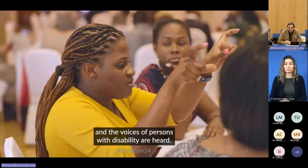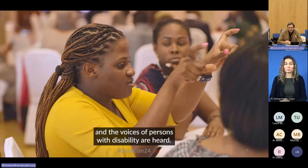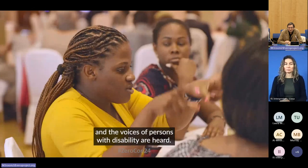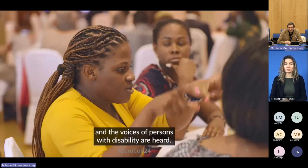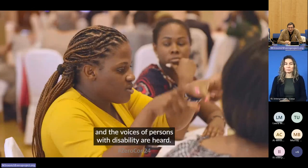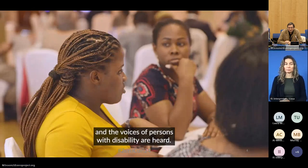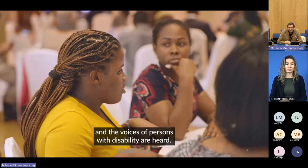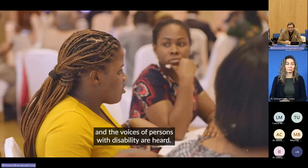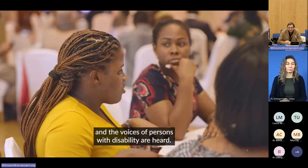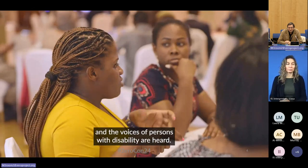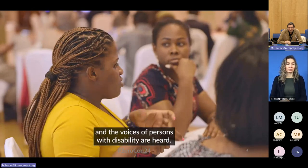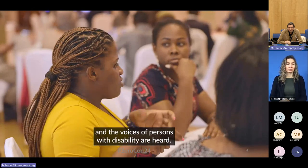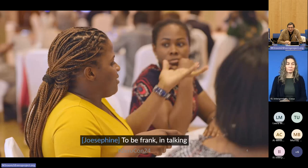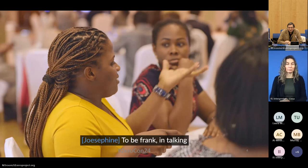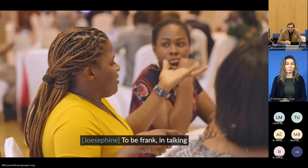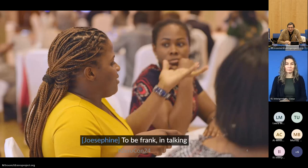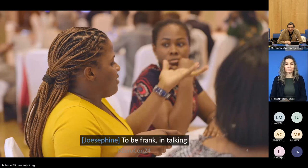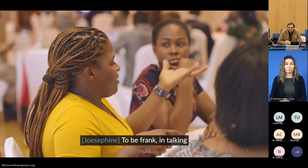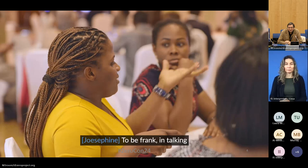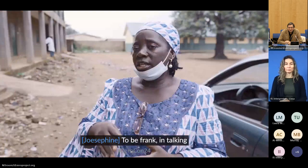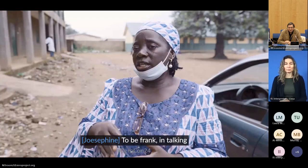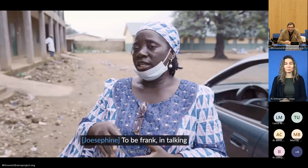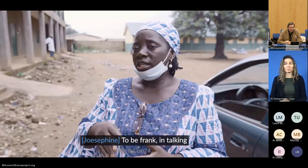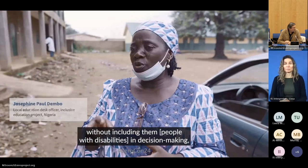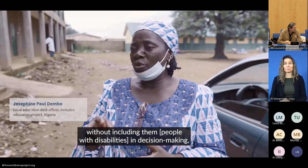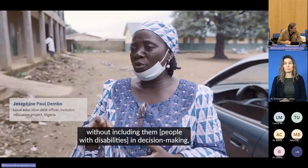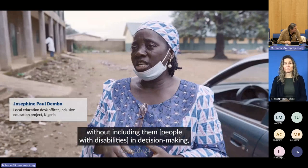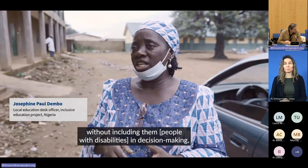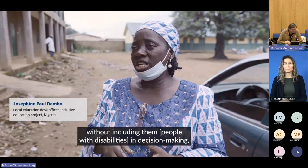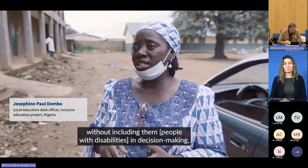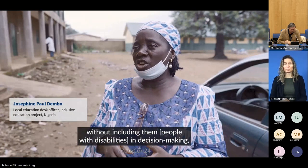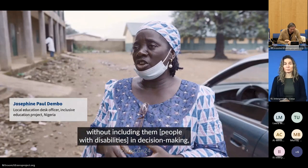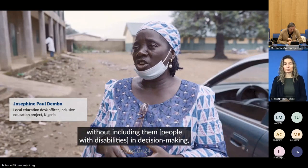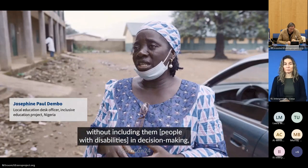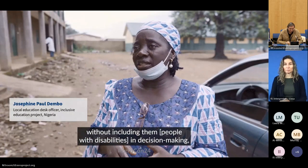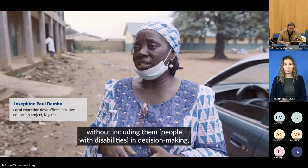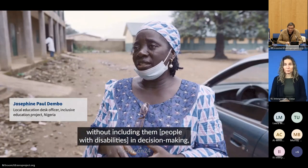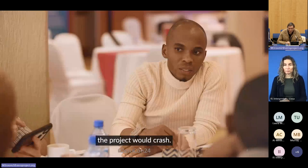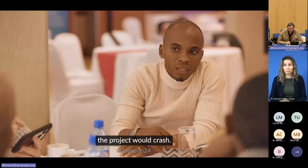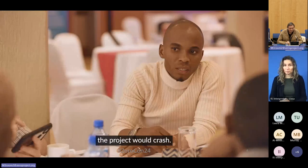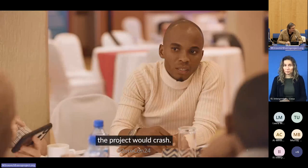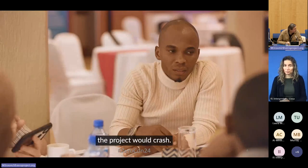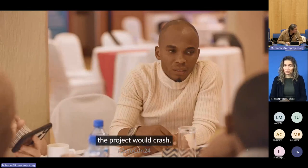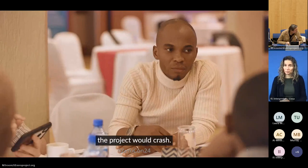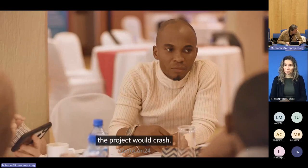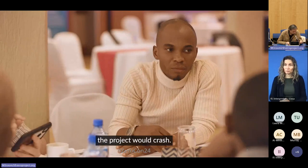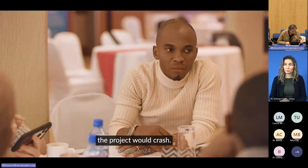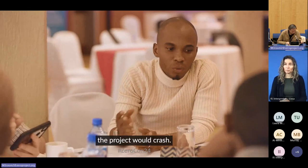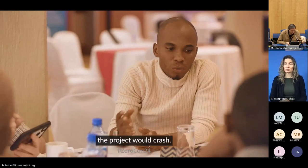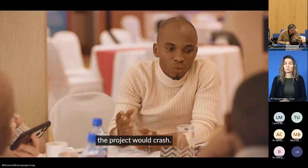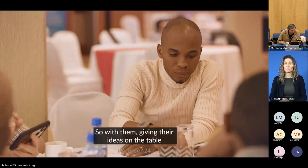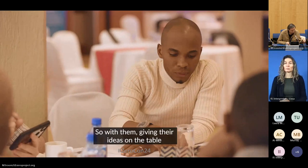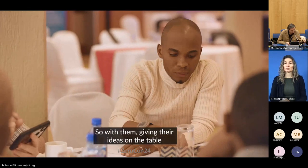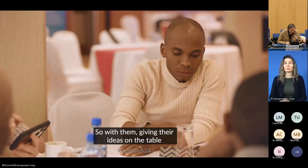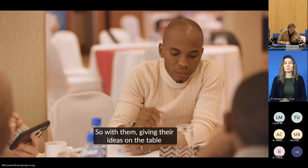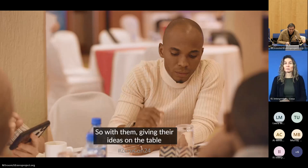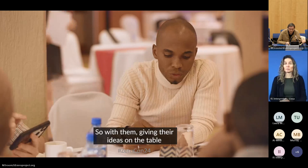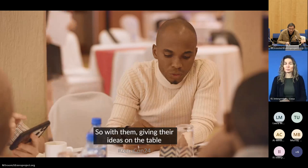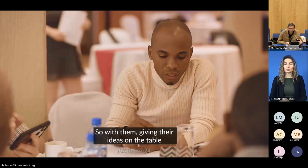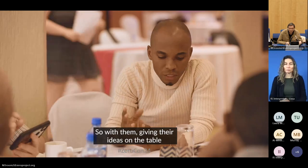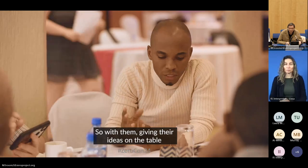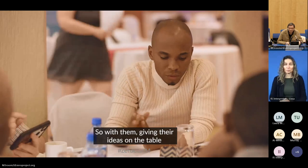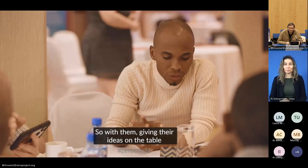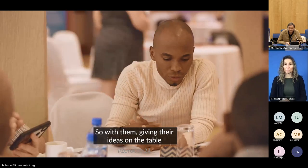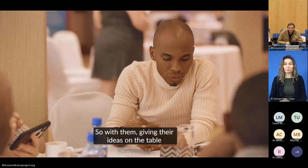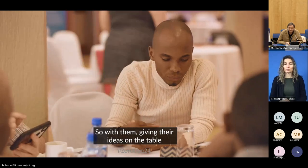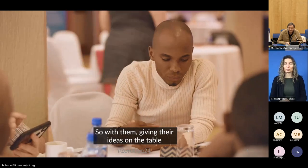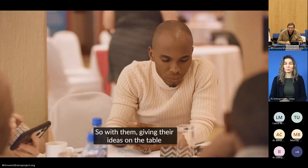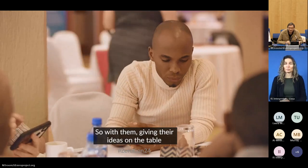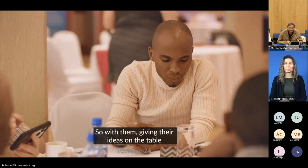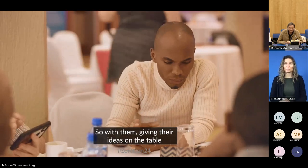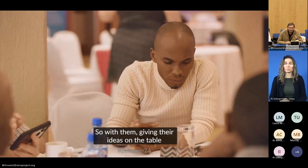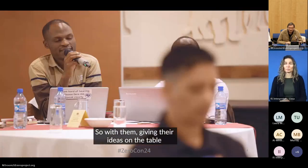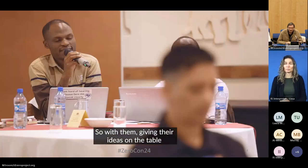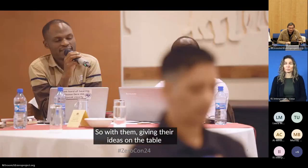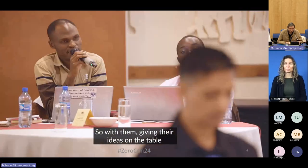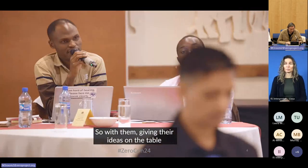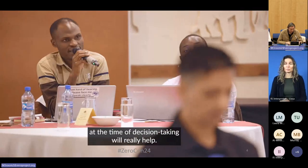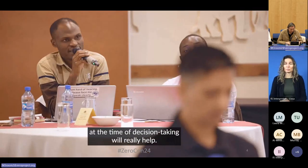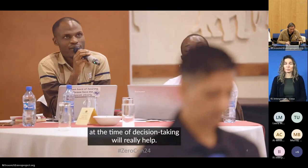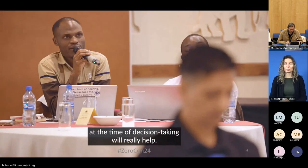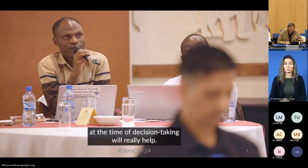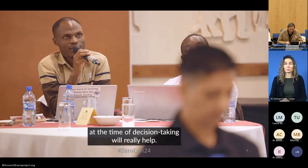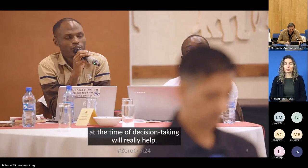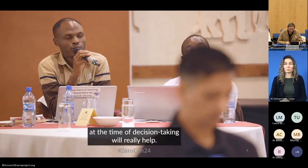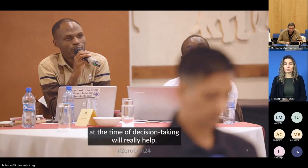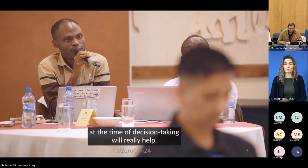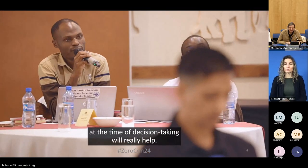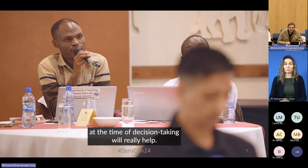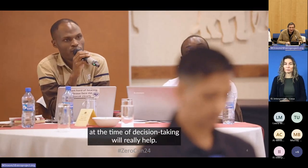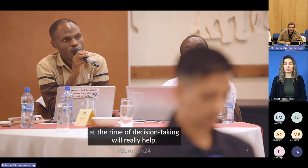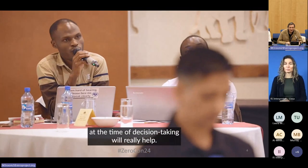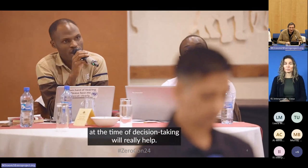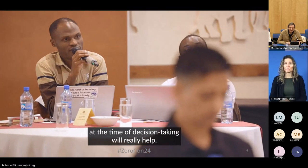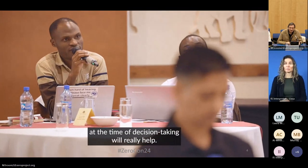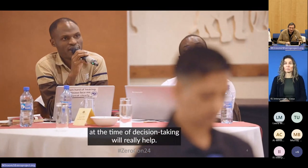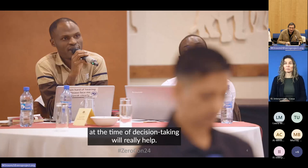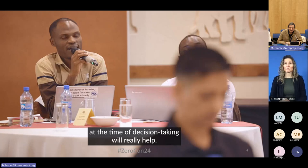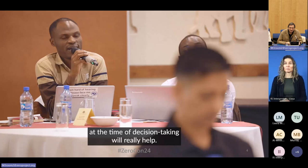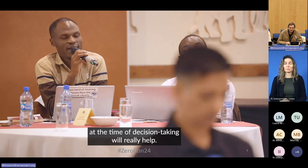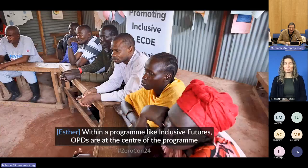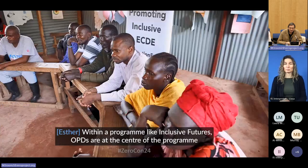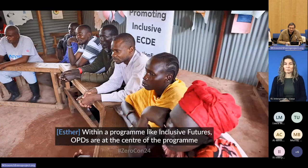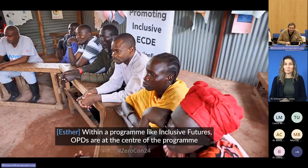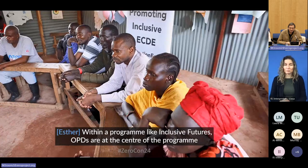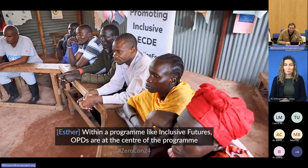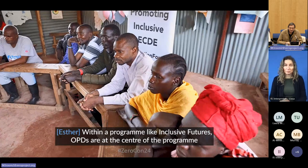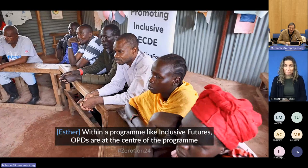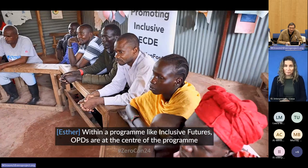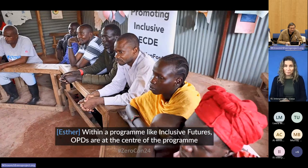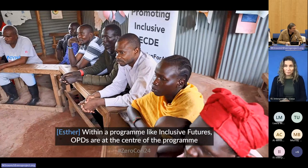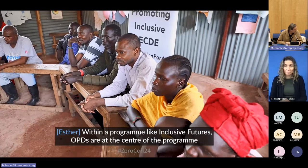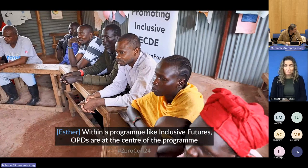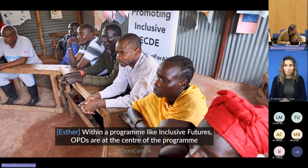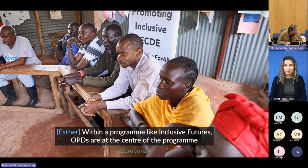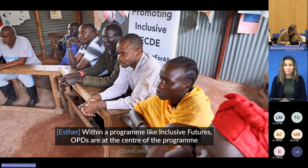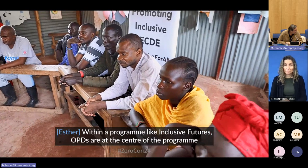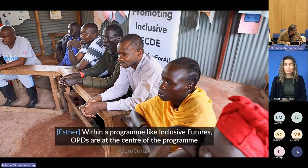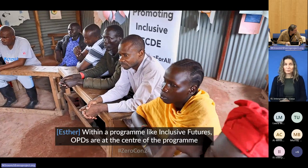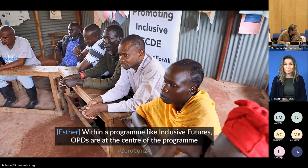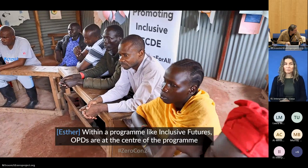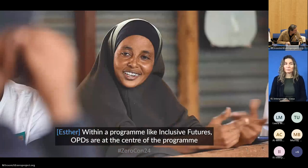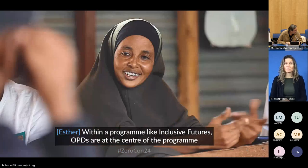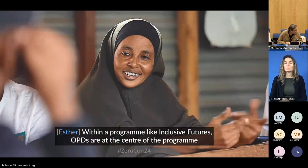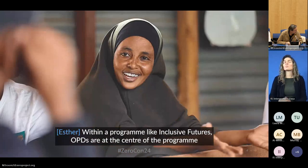So he will continue, let us know when the video is ready.